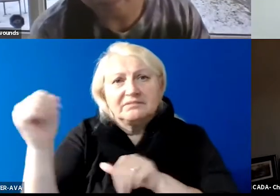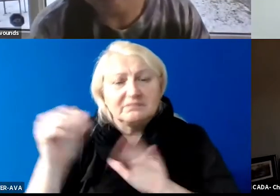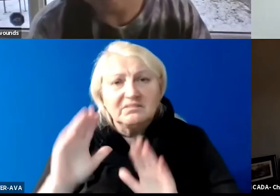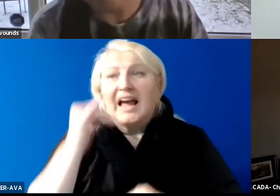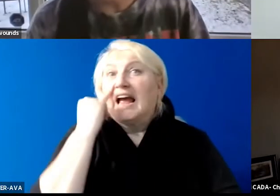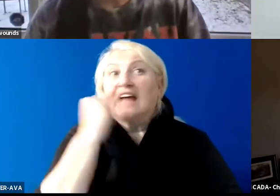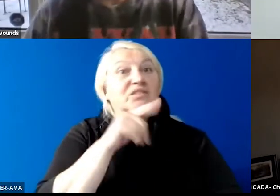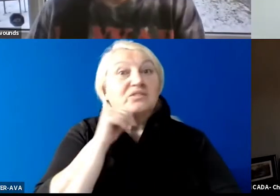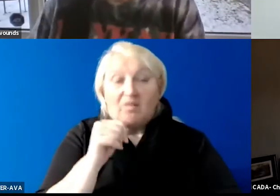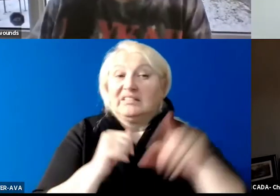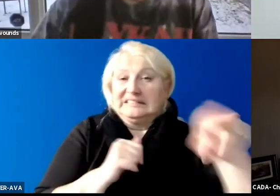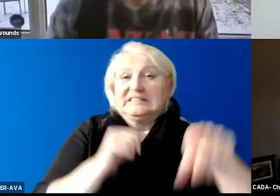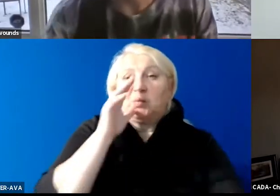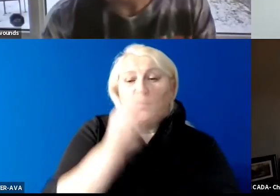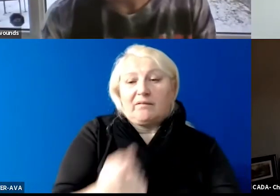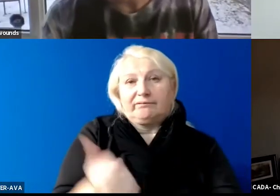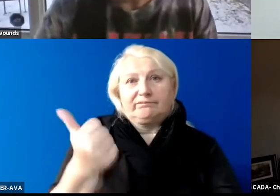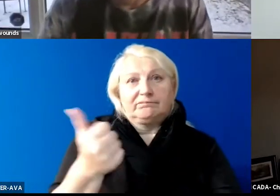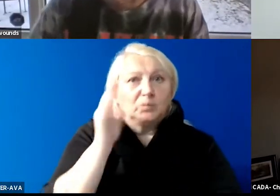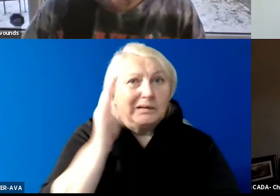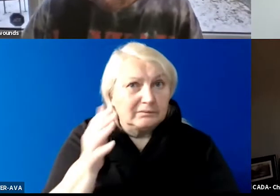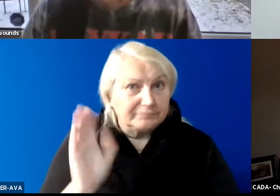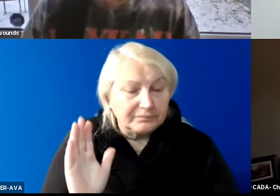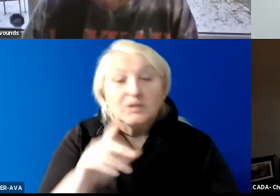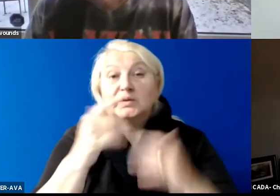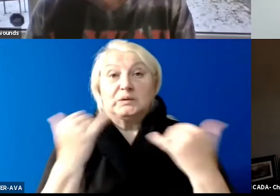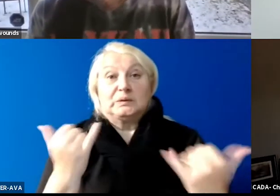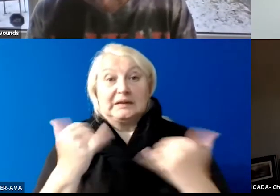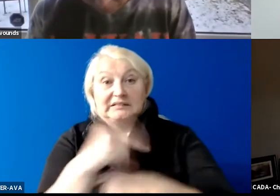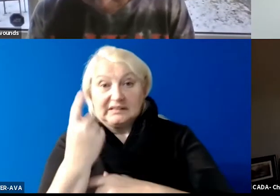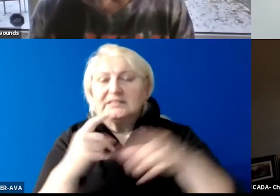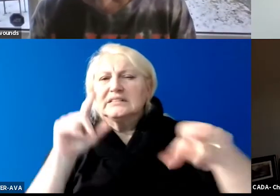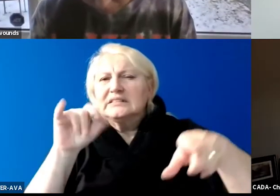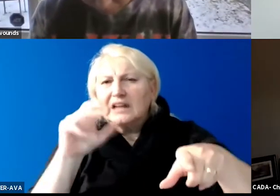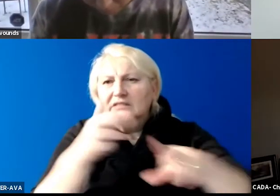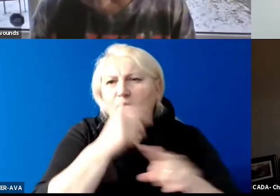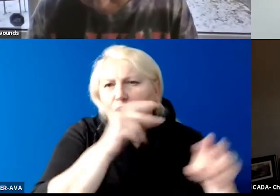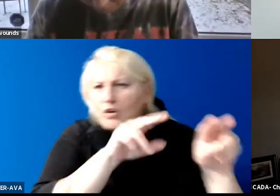Today, Taylor Poitras’s role is to monitor the chat and the conversation as an active bystander.